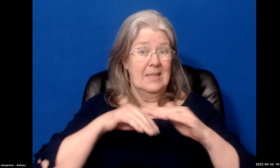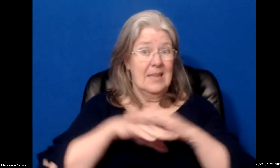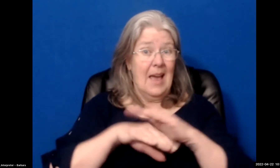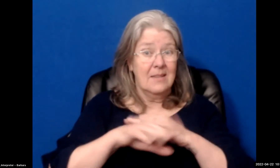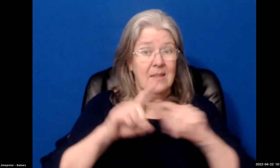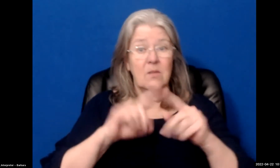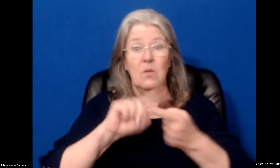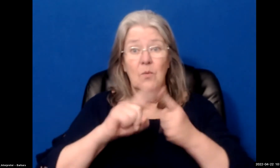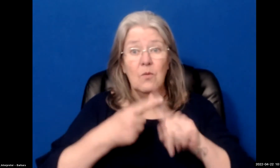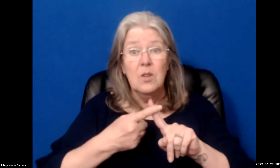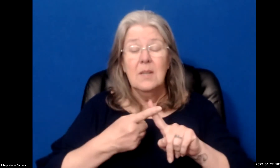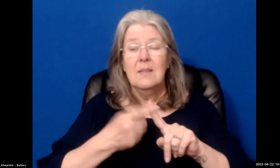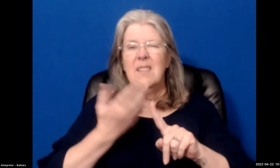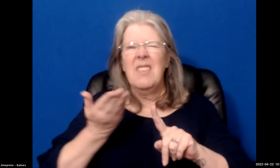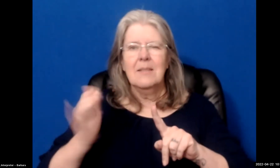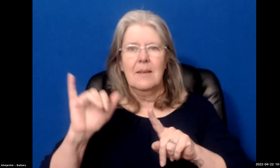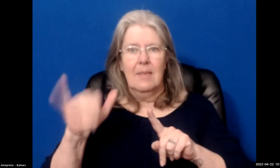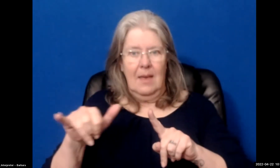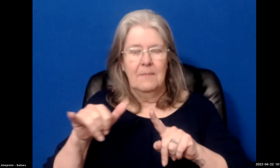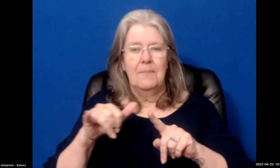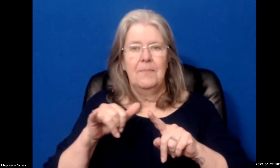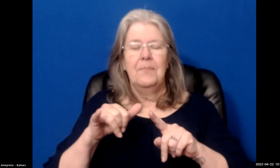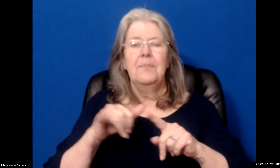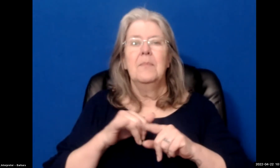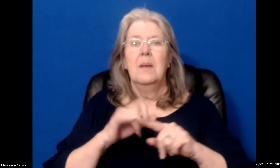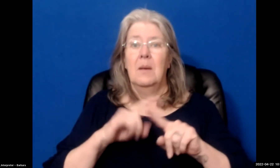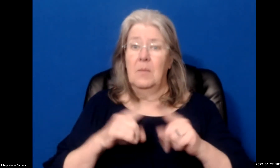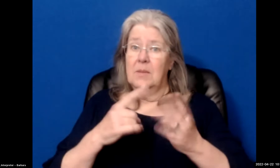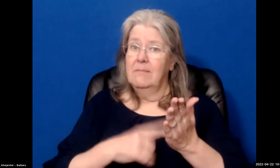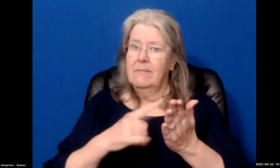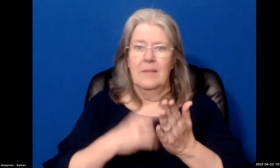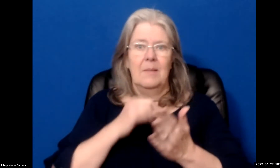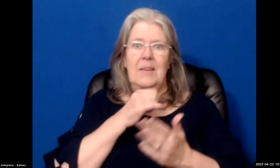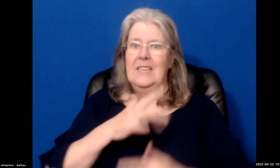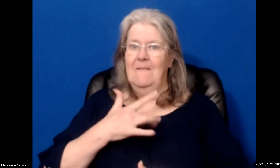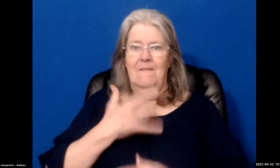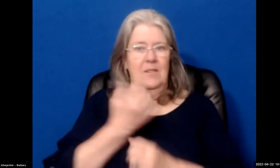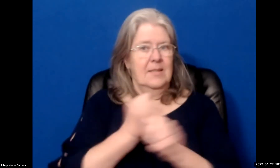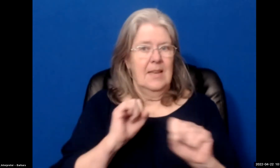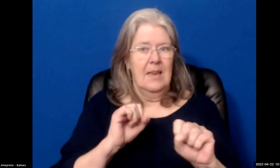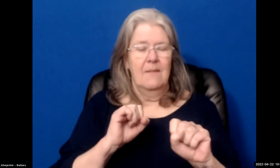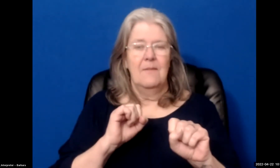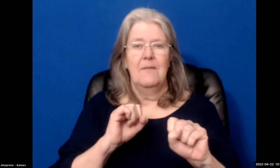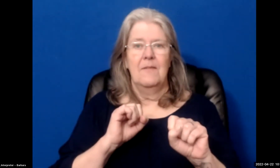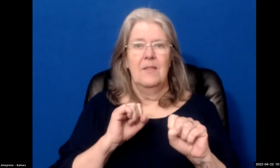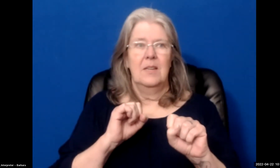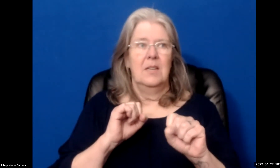or things like that as much as possible, but there were times it just didn't feel safe. Schools removed masks and,